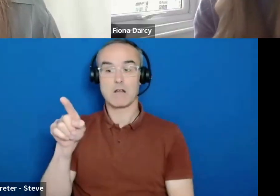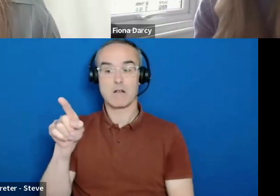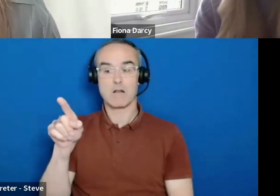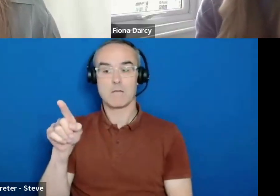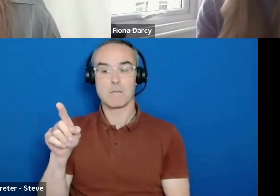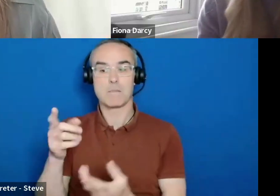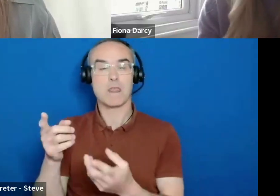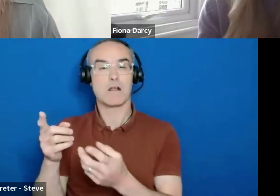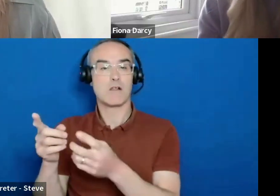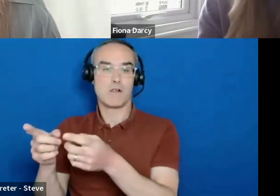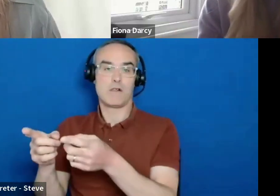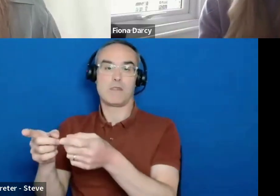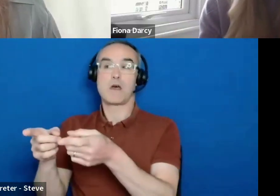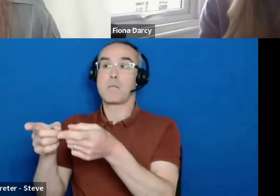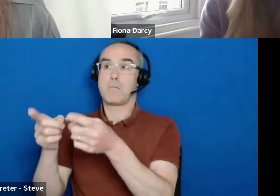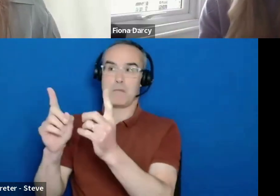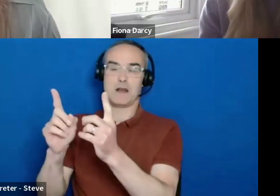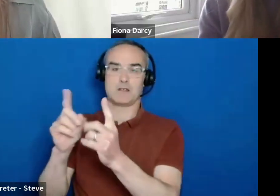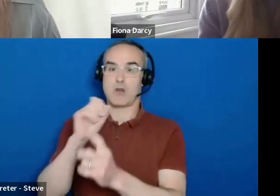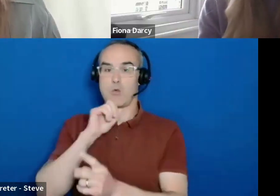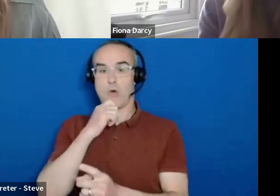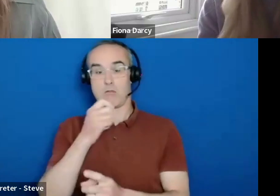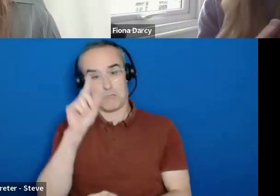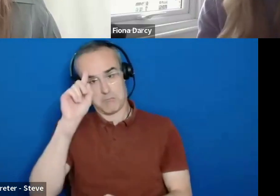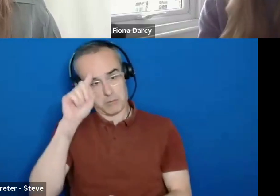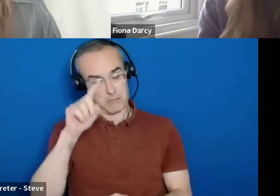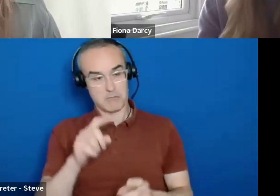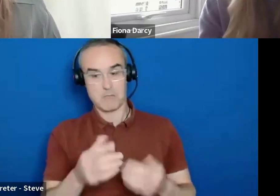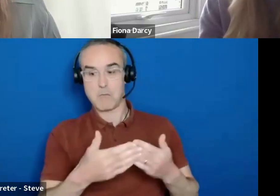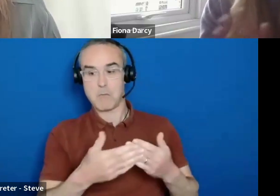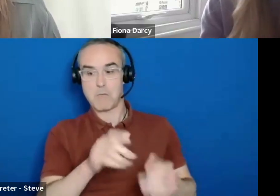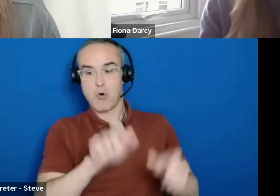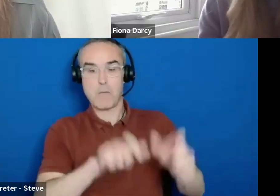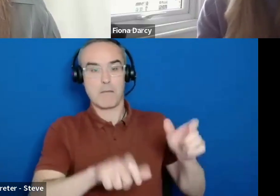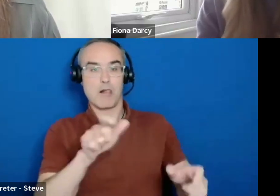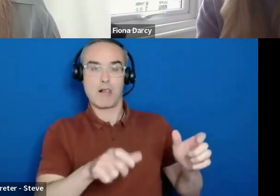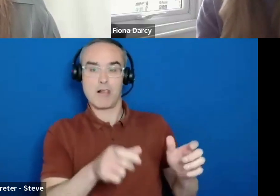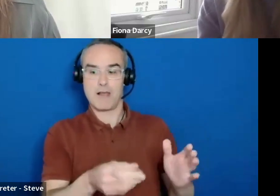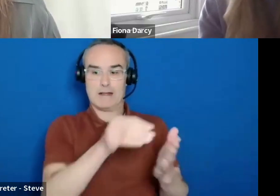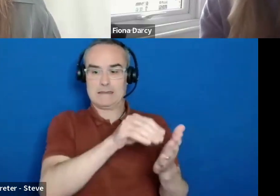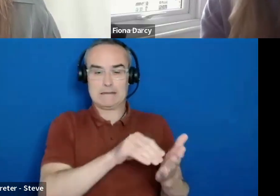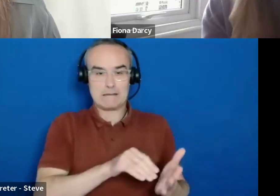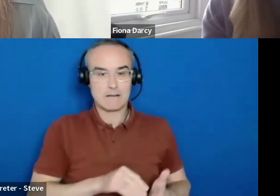maybe suggest that other people are added to interviews. But everyone that is interviewed has to apply,